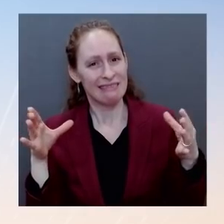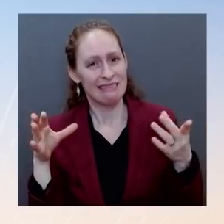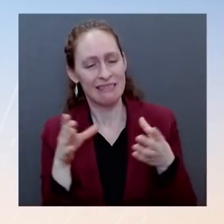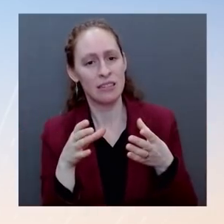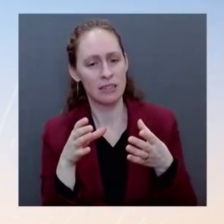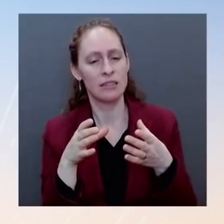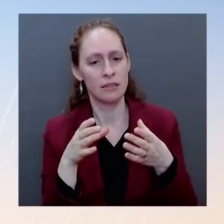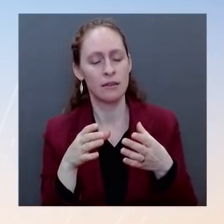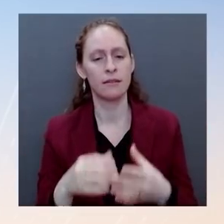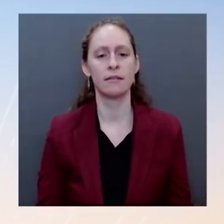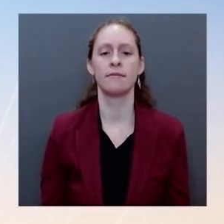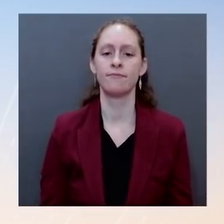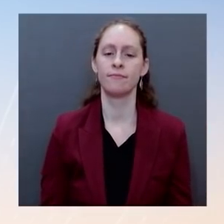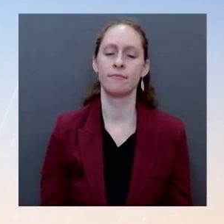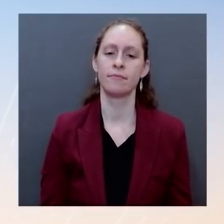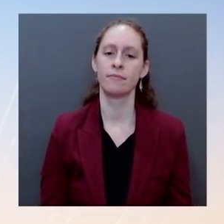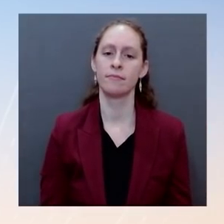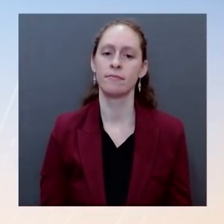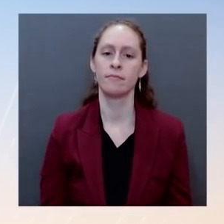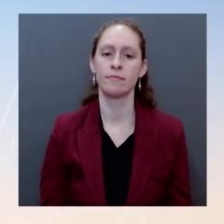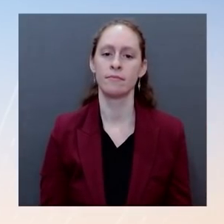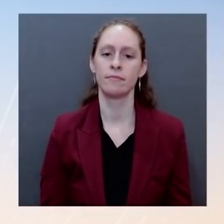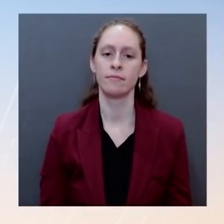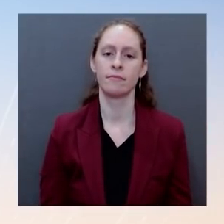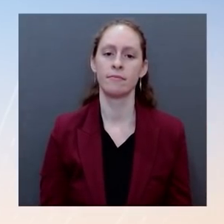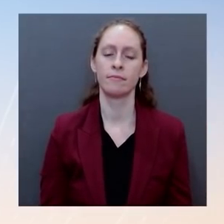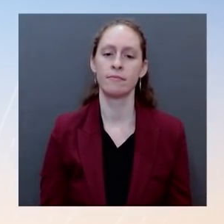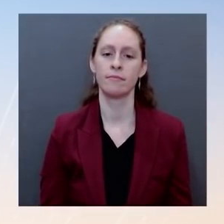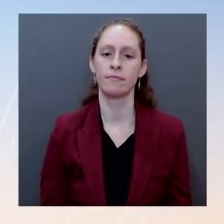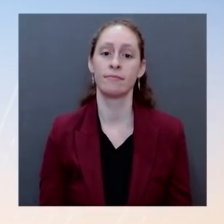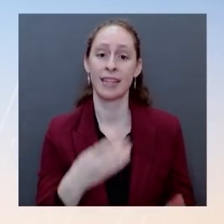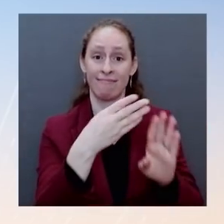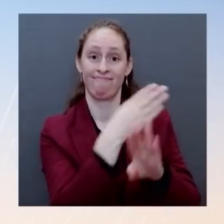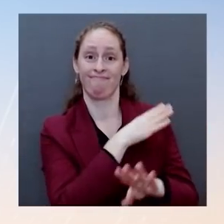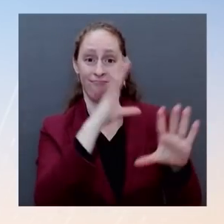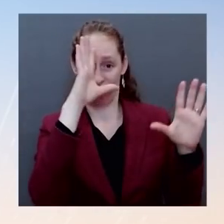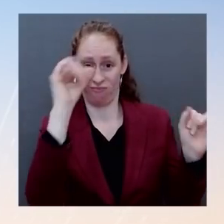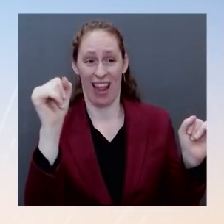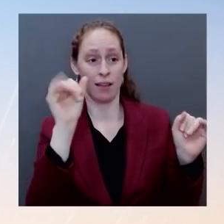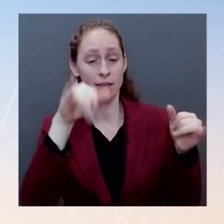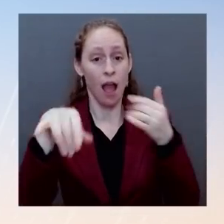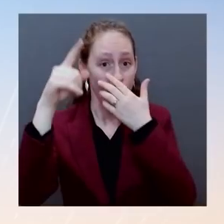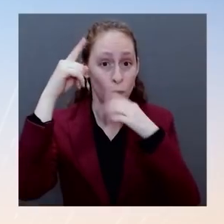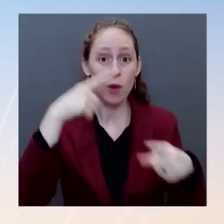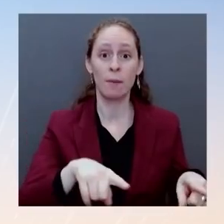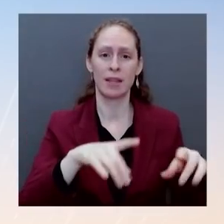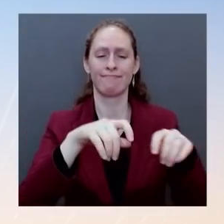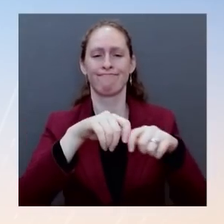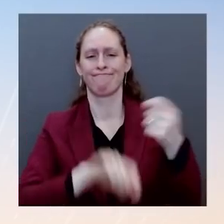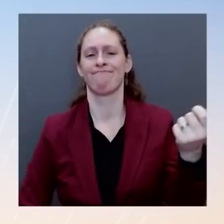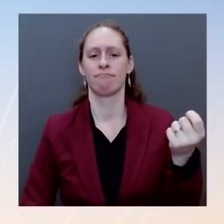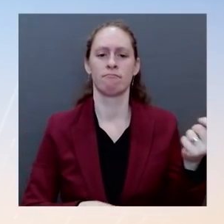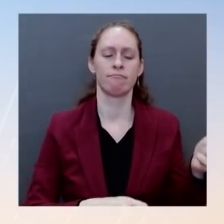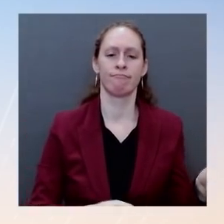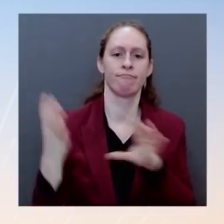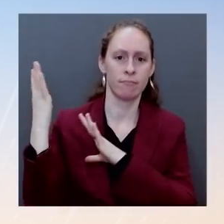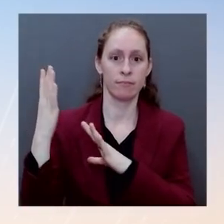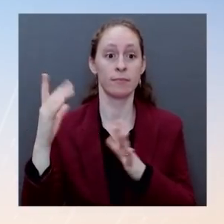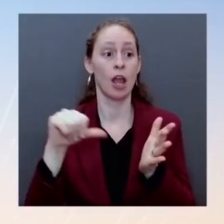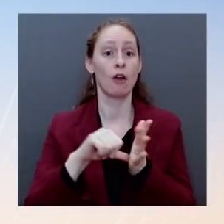now Iran's program has been rapidly accelerating. Iran directly attacked our partners in the Gulf, and its proxies began attacking U.S. troops again in Iraq,